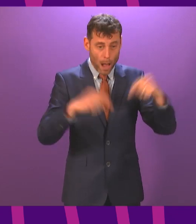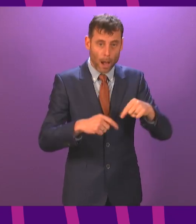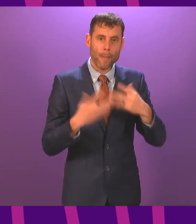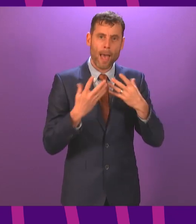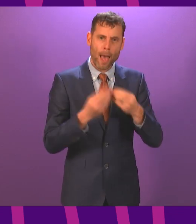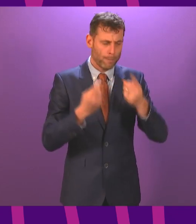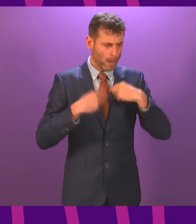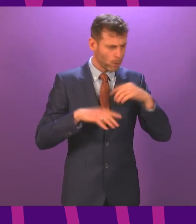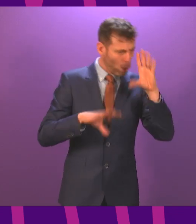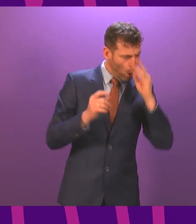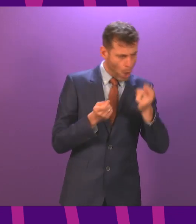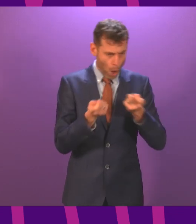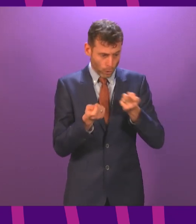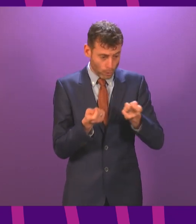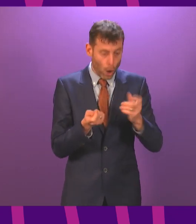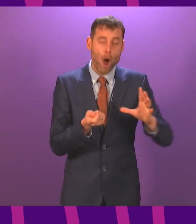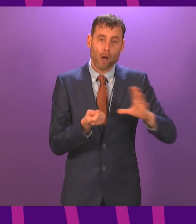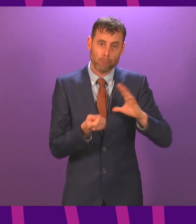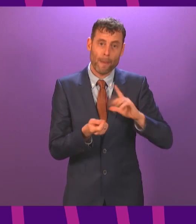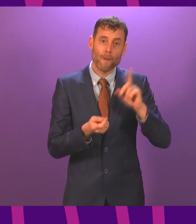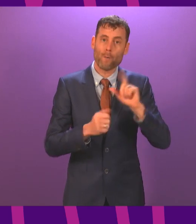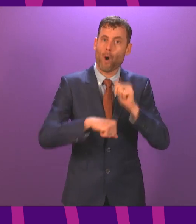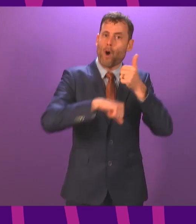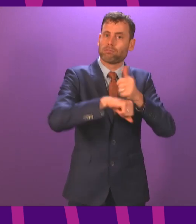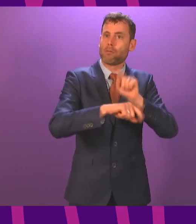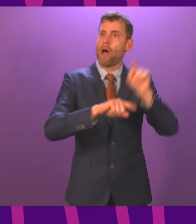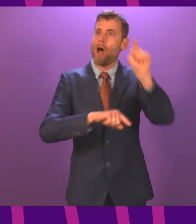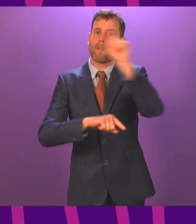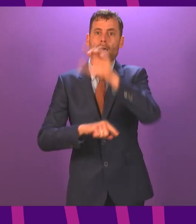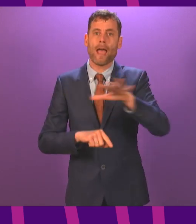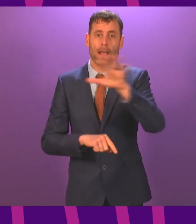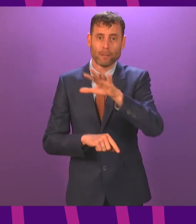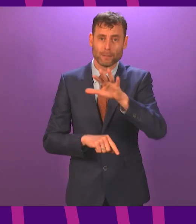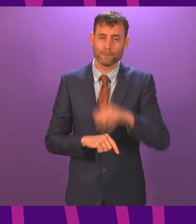that people in Johnstone take up the opportunity for their own good and the collective good.